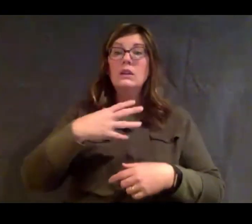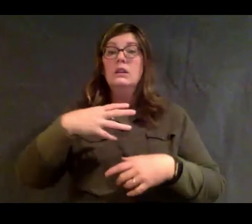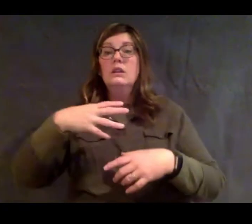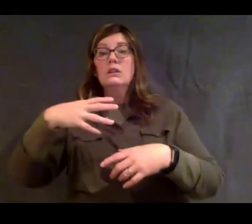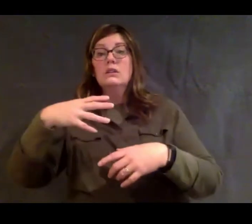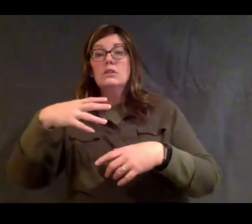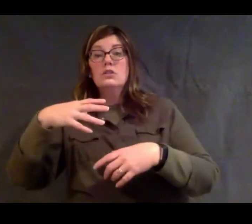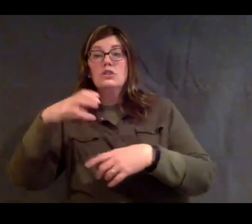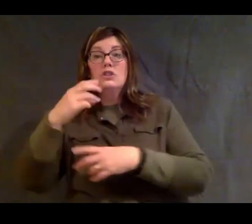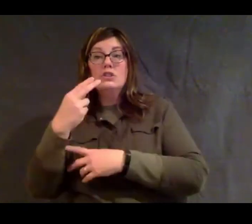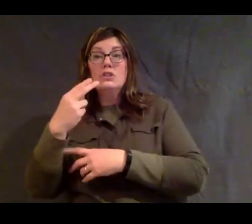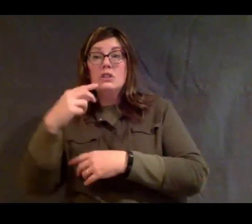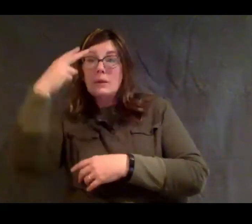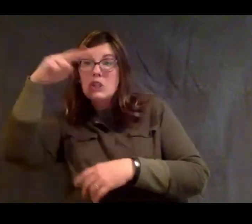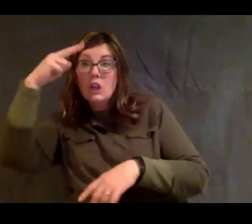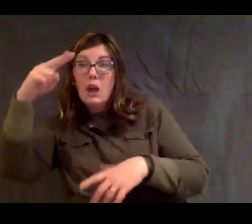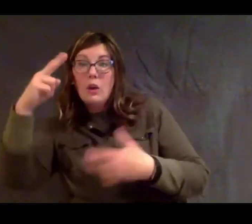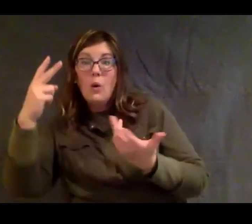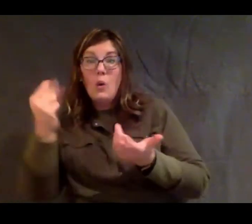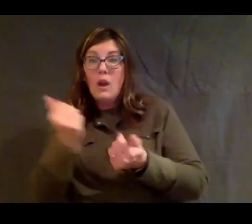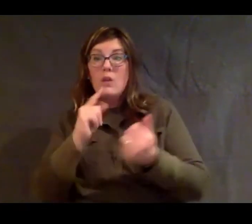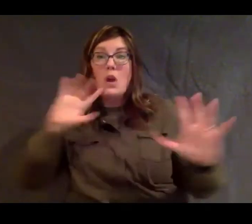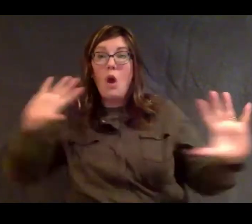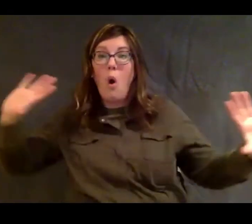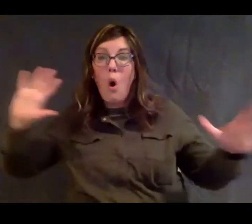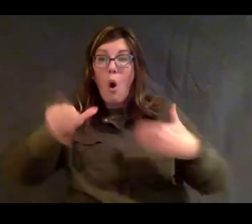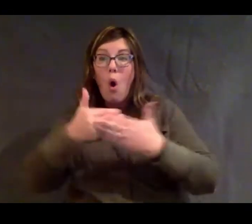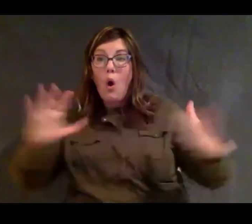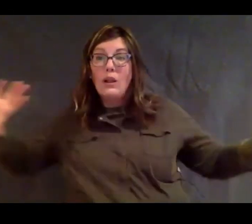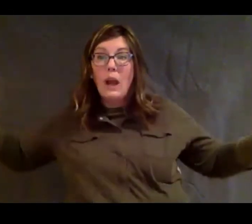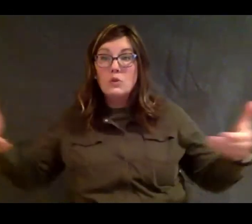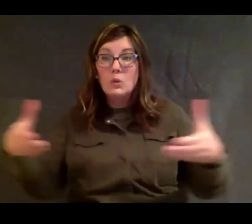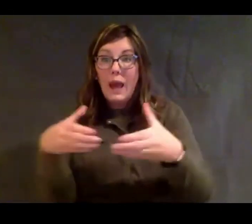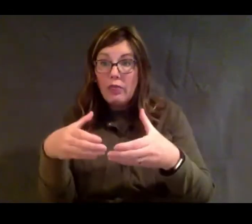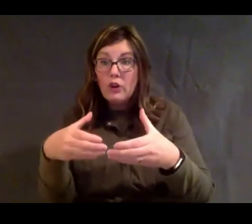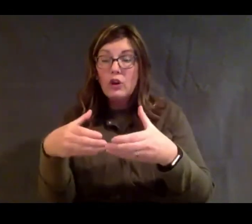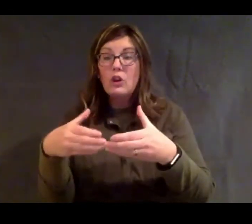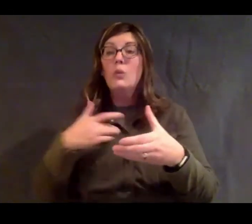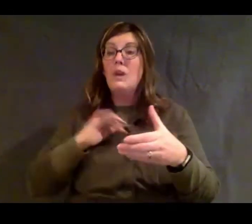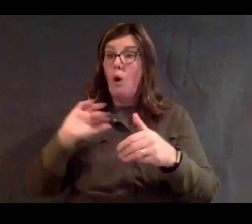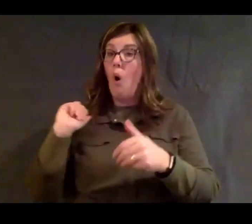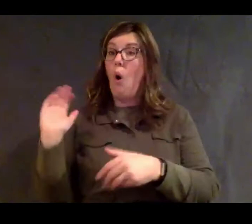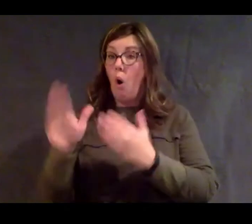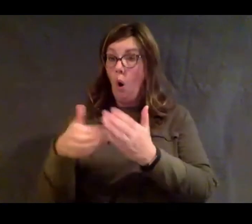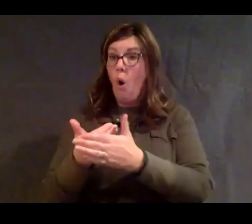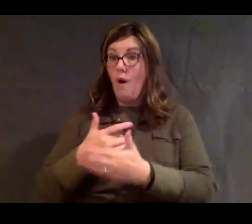coming together and let's make this campus a place that we all feel welcomed and so we did we ran